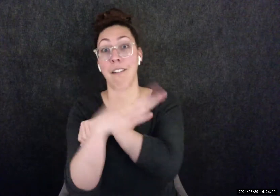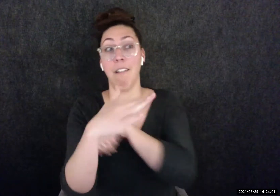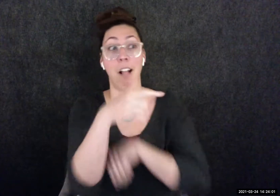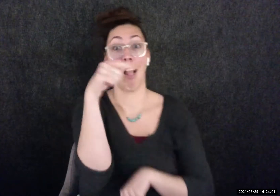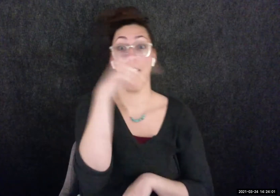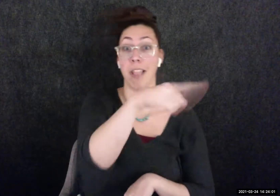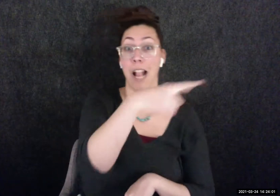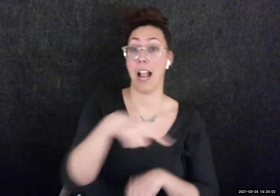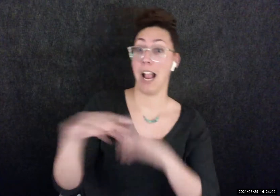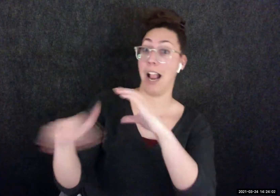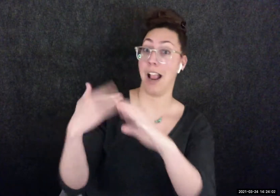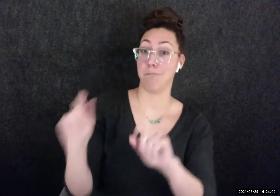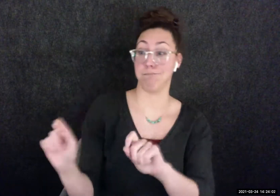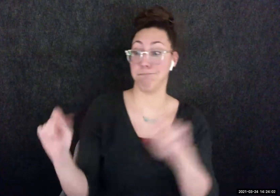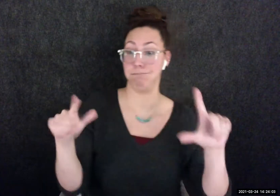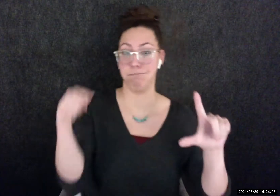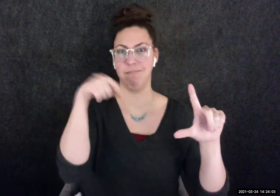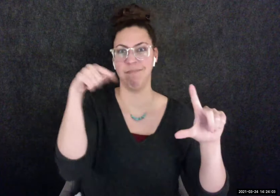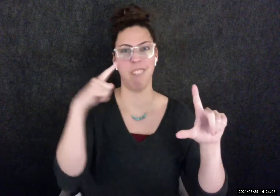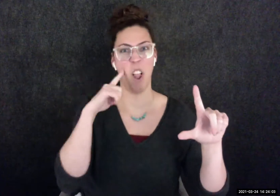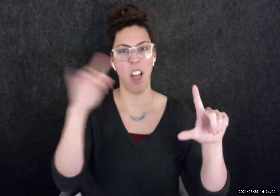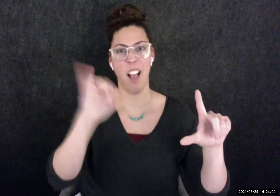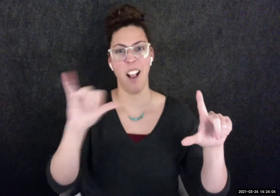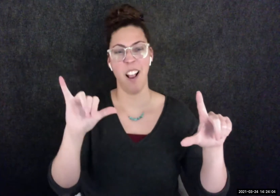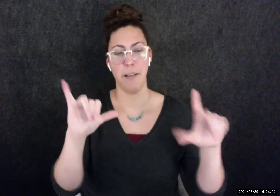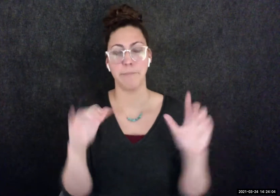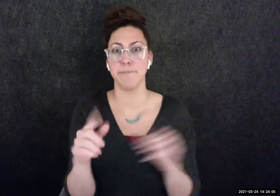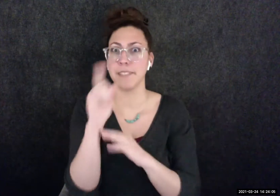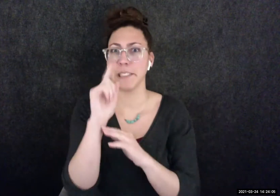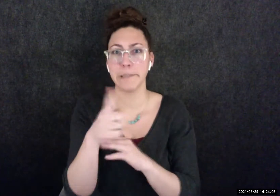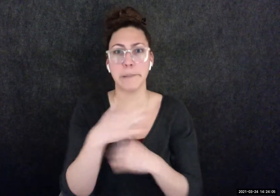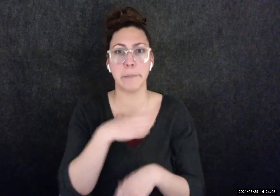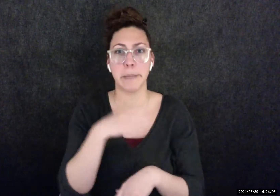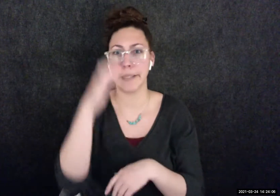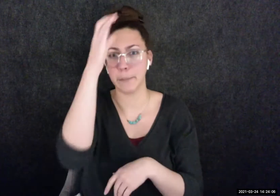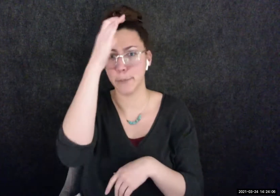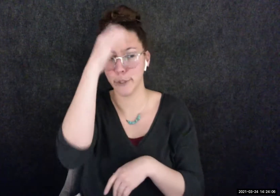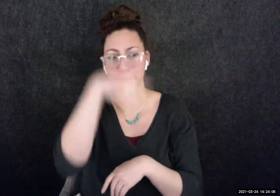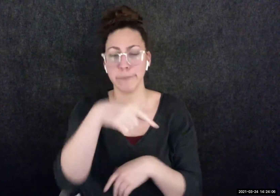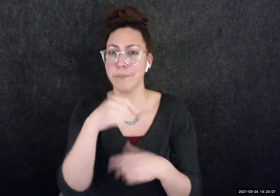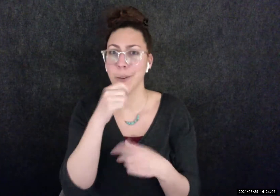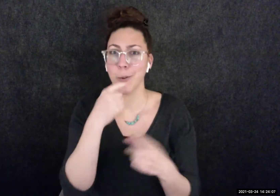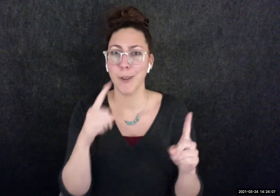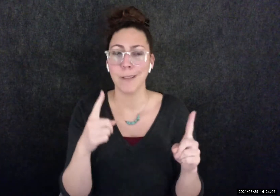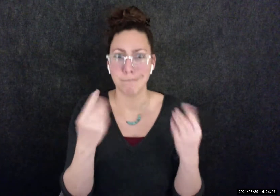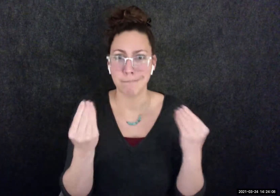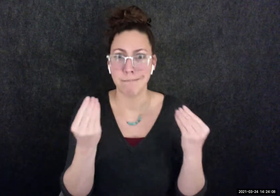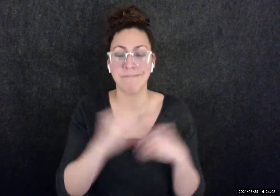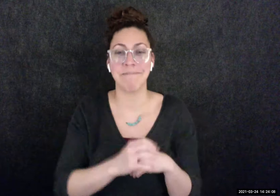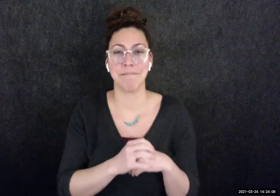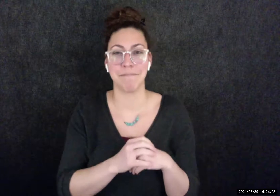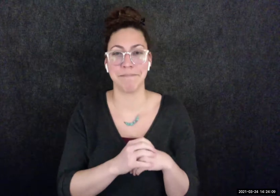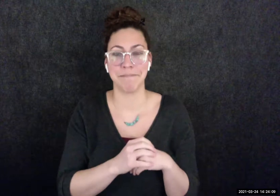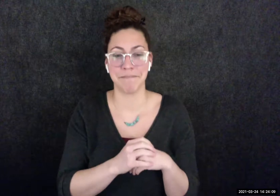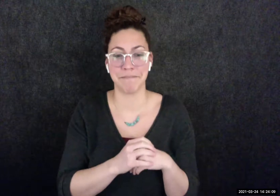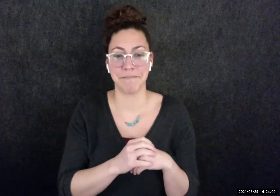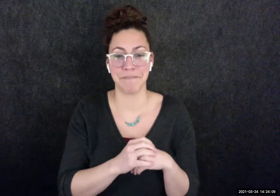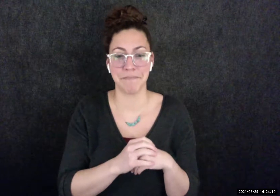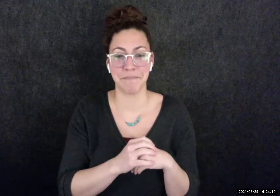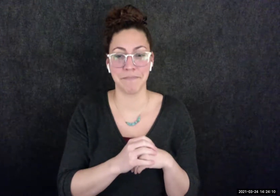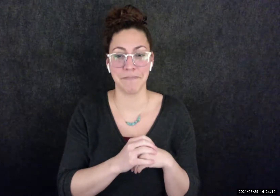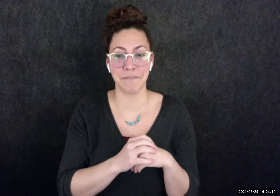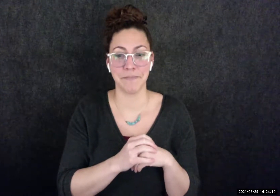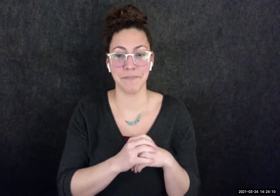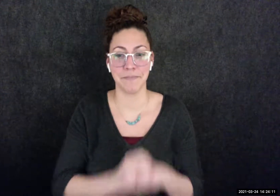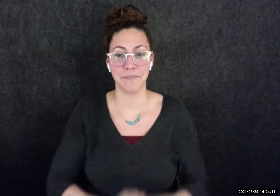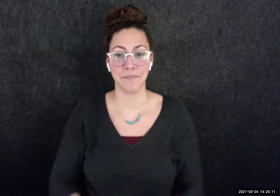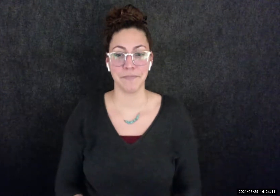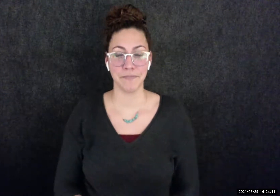here. My screenshare is not wanting to cooperate. I just want to display for you